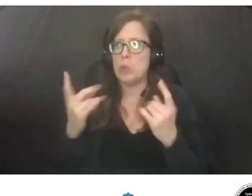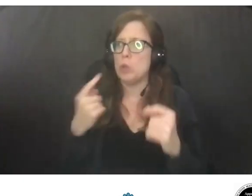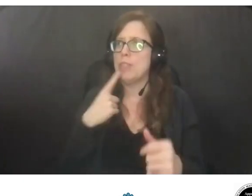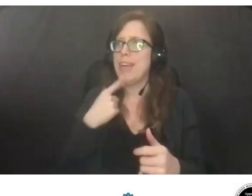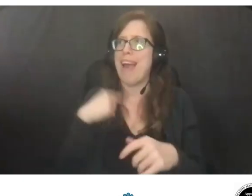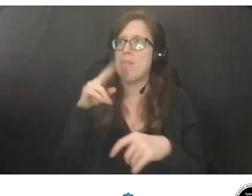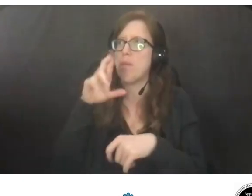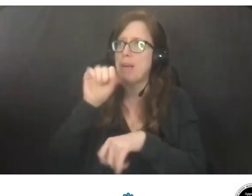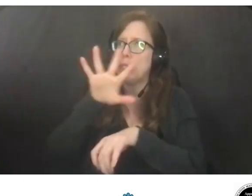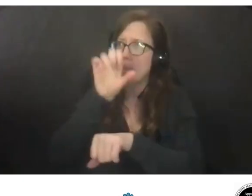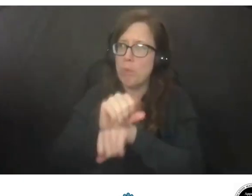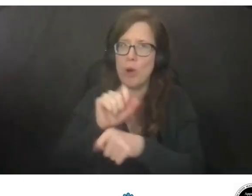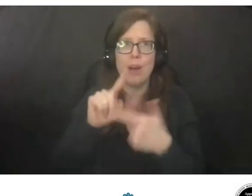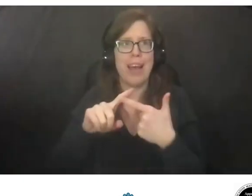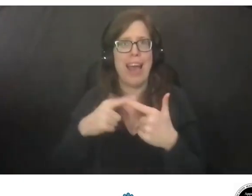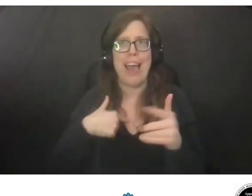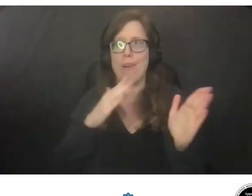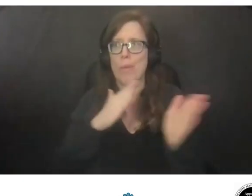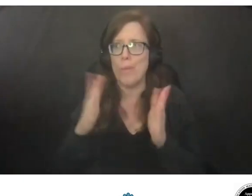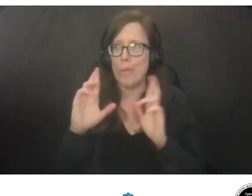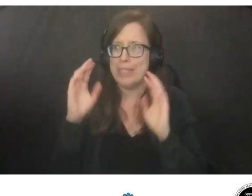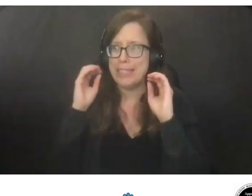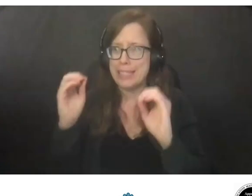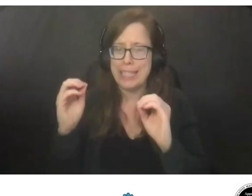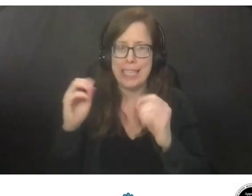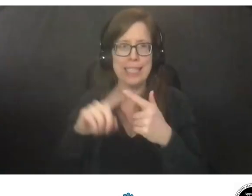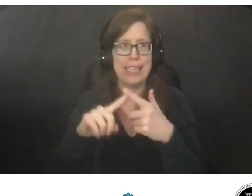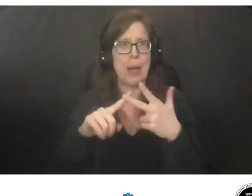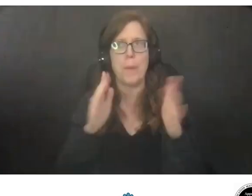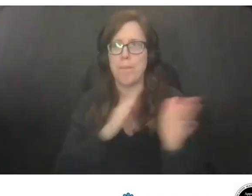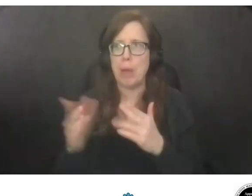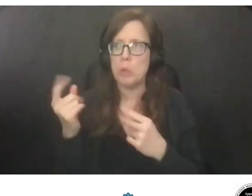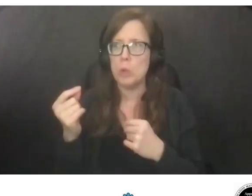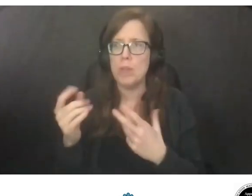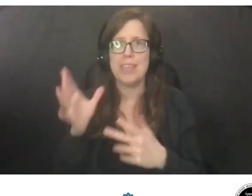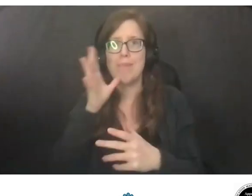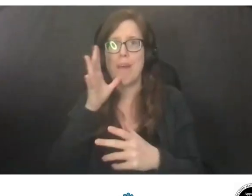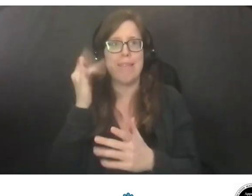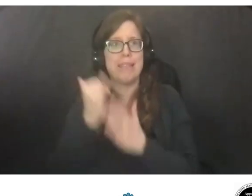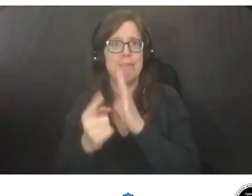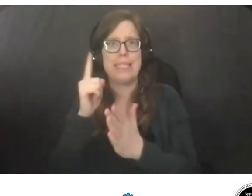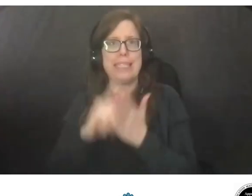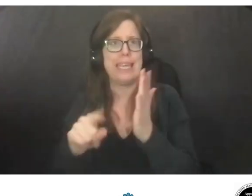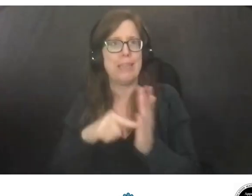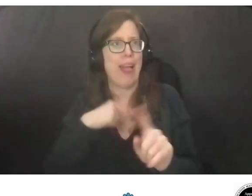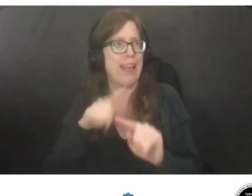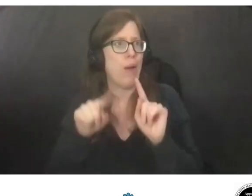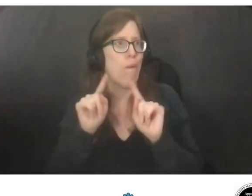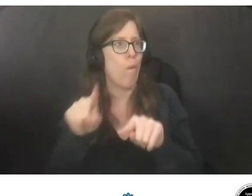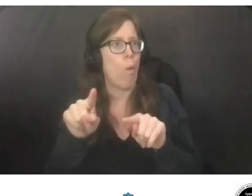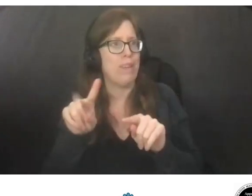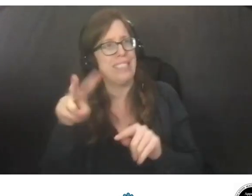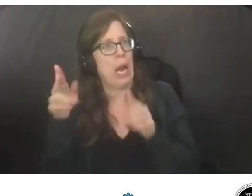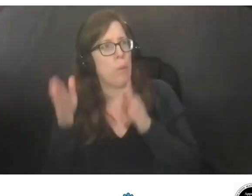a bus booked to get them there. And all these things planned. And Mom had to cancel and was